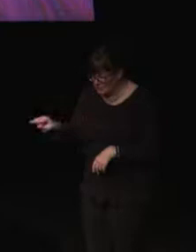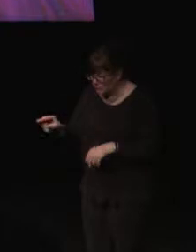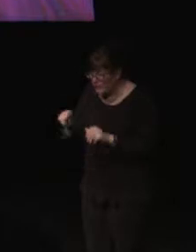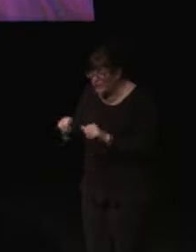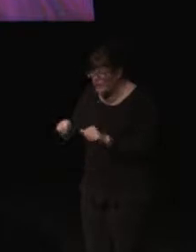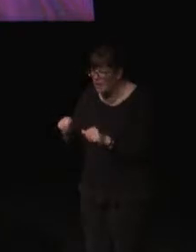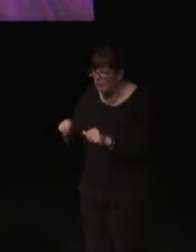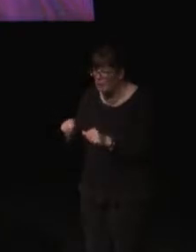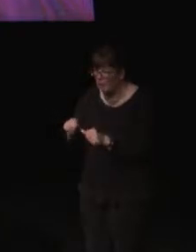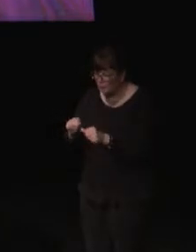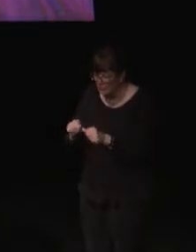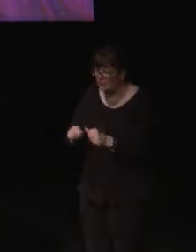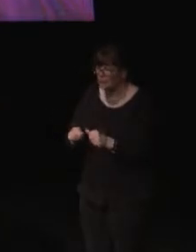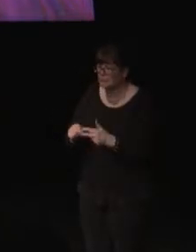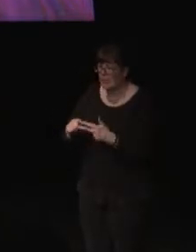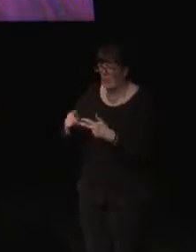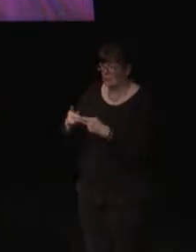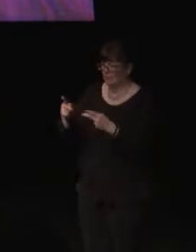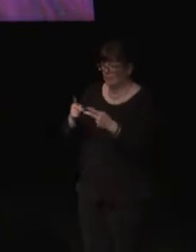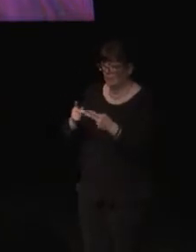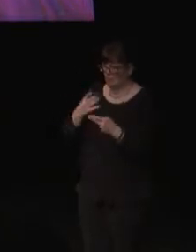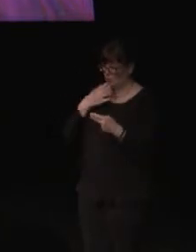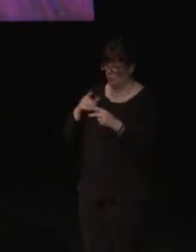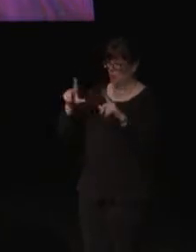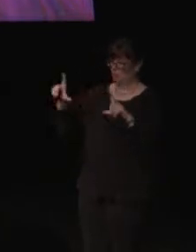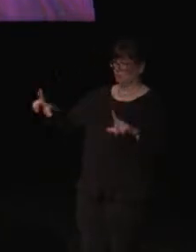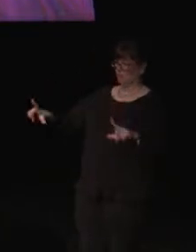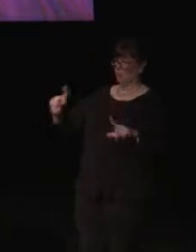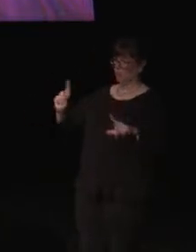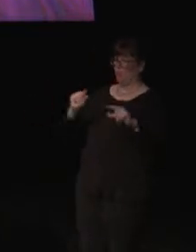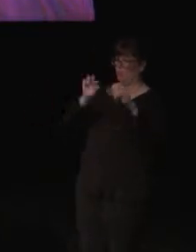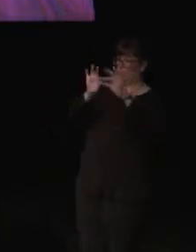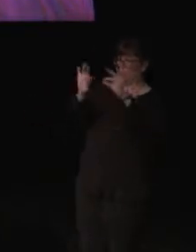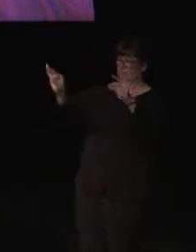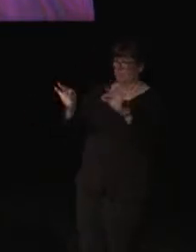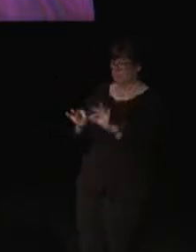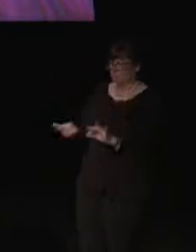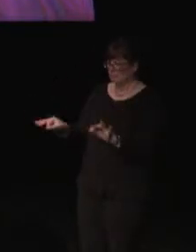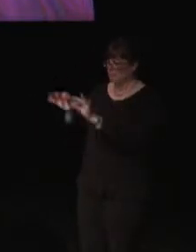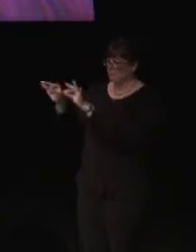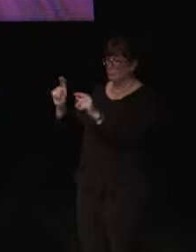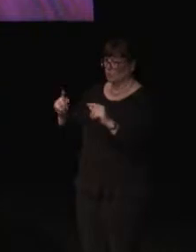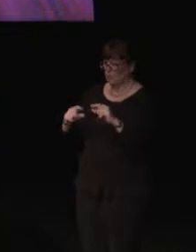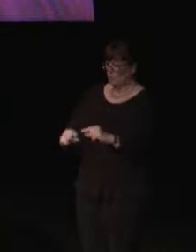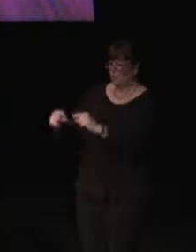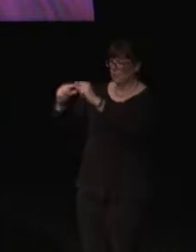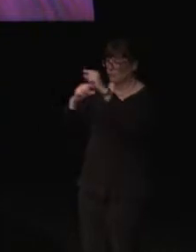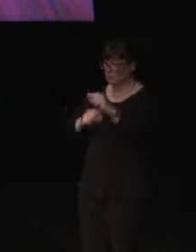and lastly, positioning making sure it's in a good place on the screen, and potentially is dynamic and controllable by the end user.